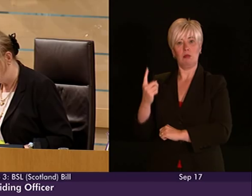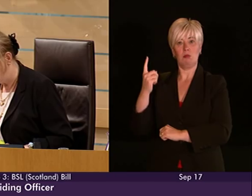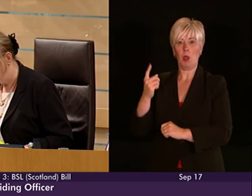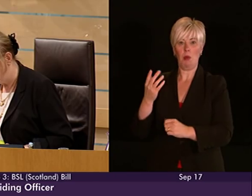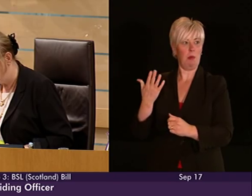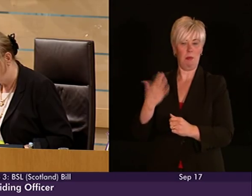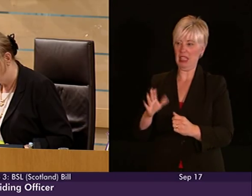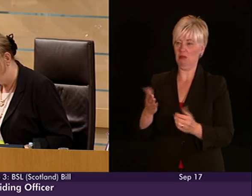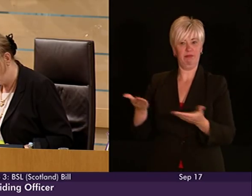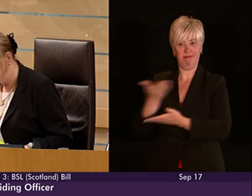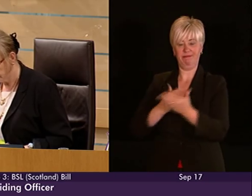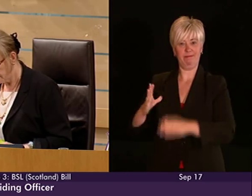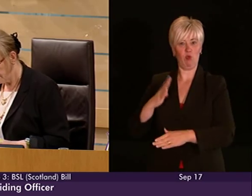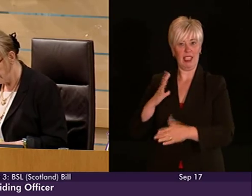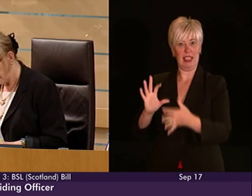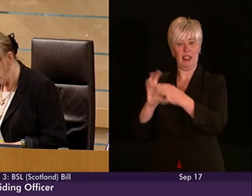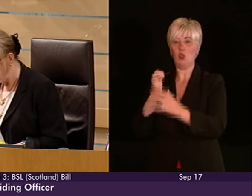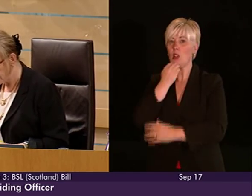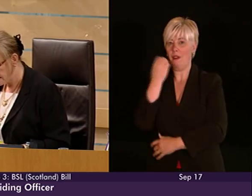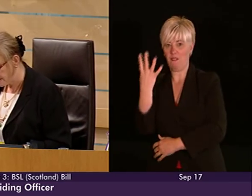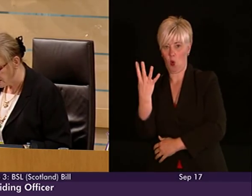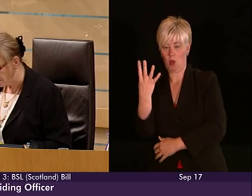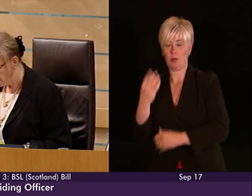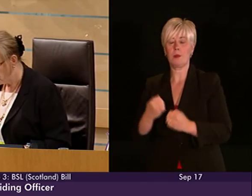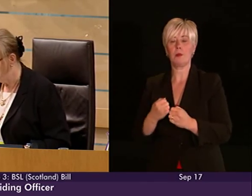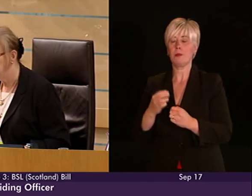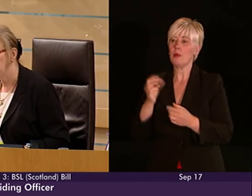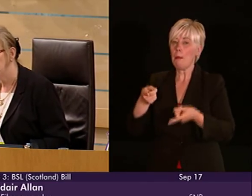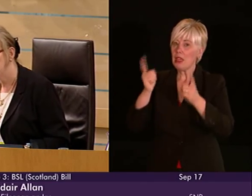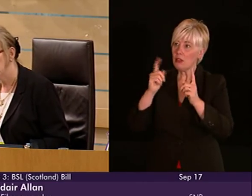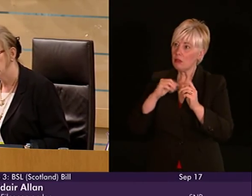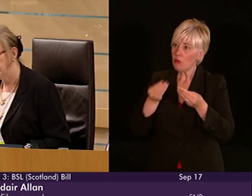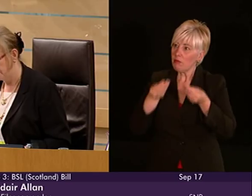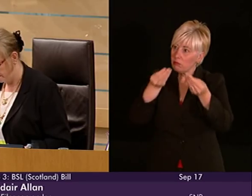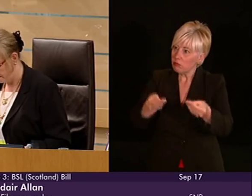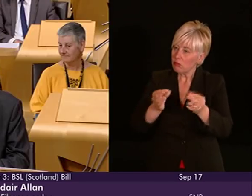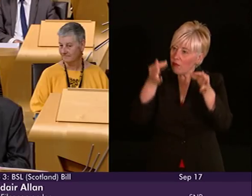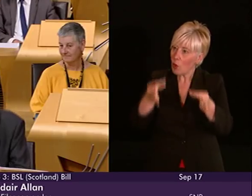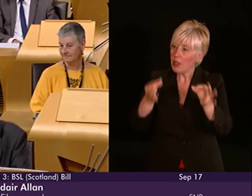already been debated with amendment 4. I ask the minister to move the amendment formally. Dr Allan: Moved.